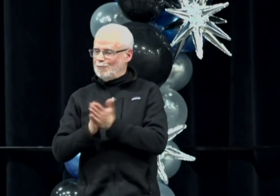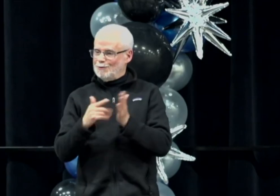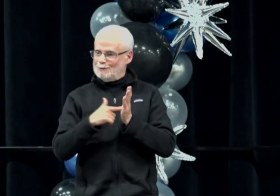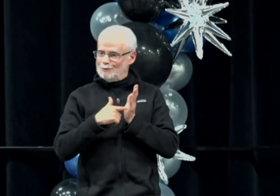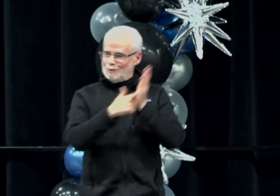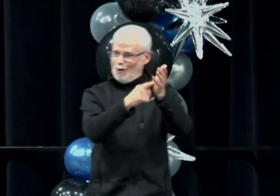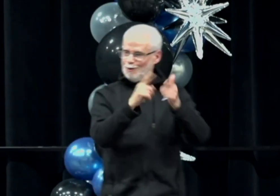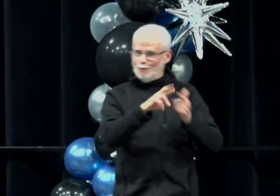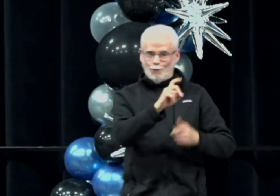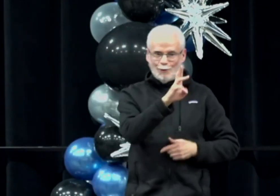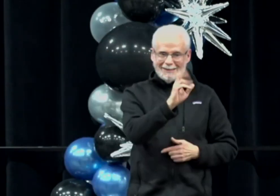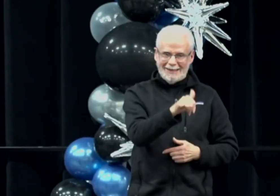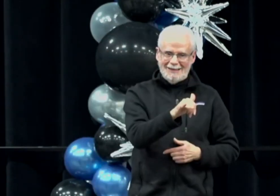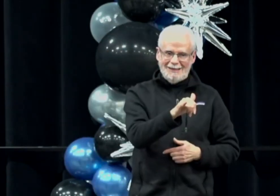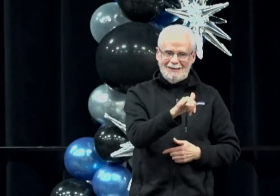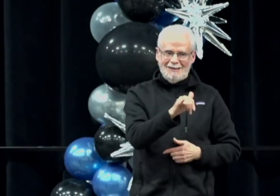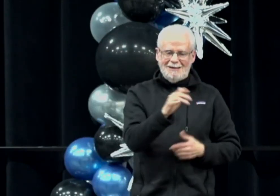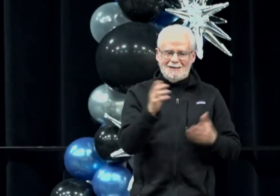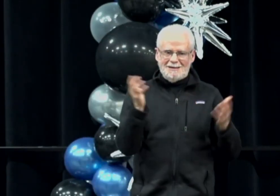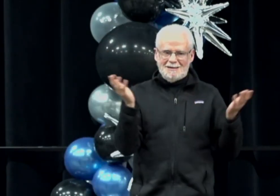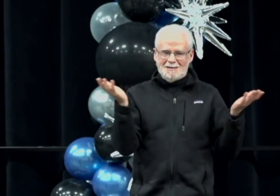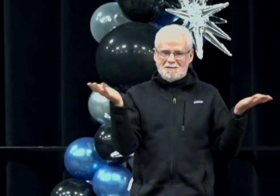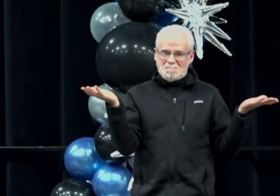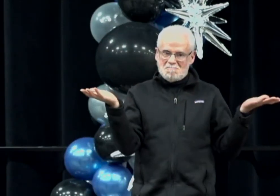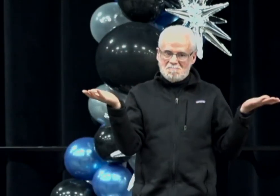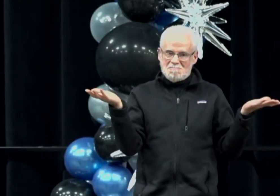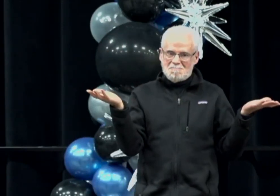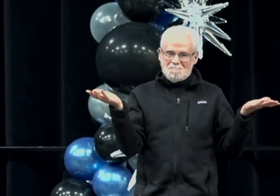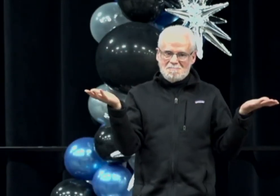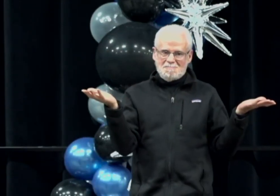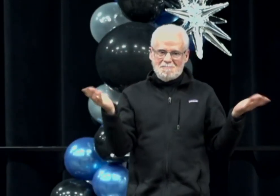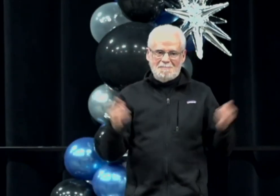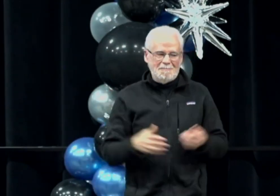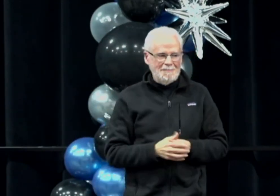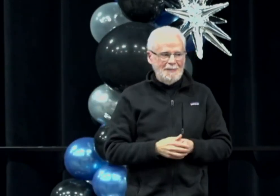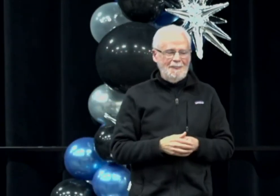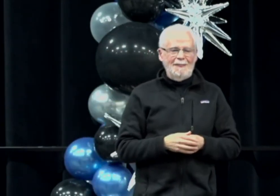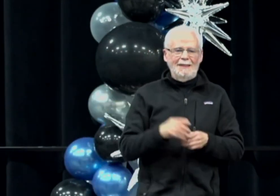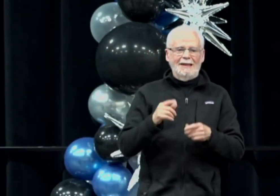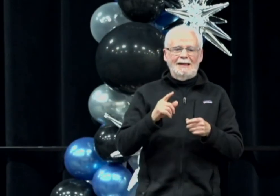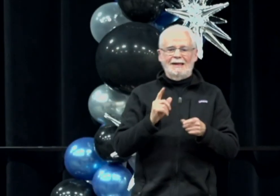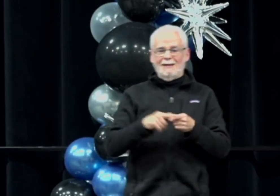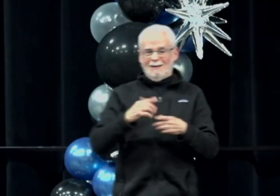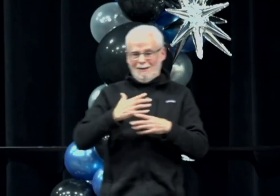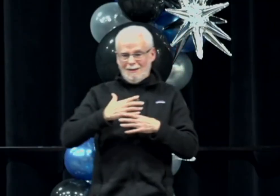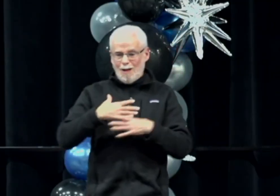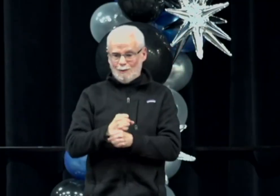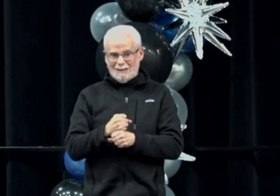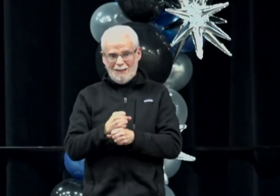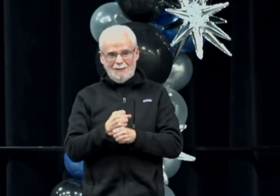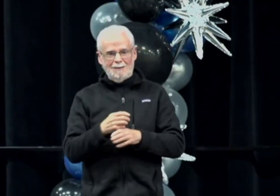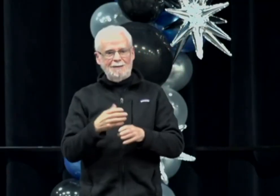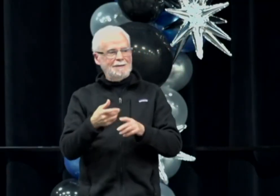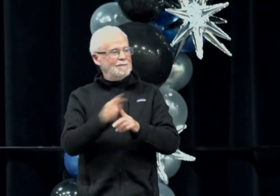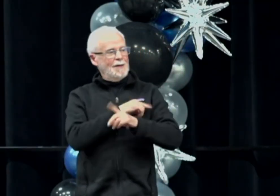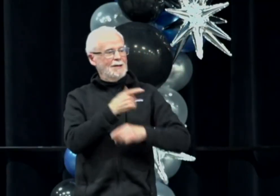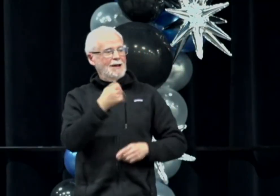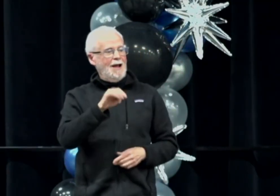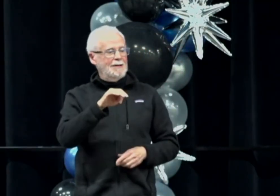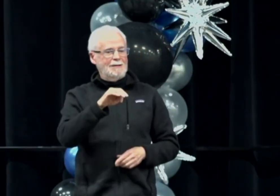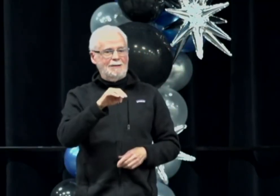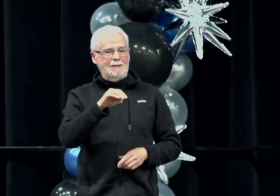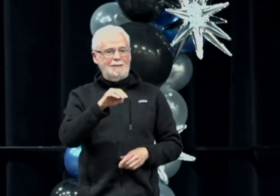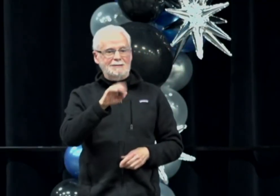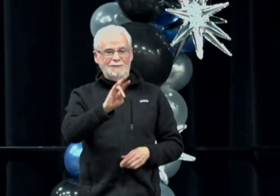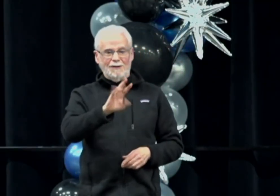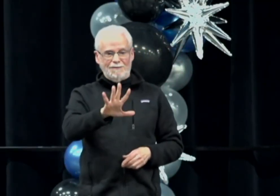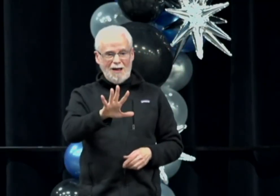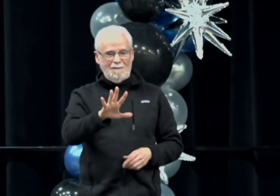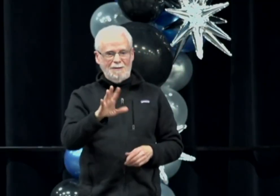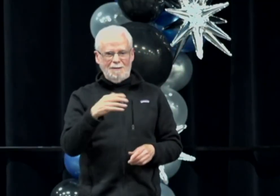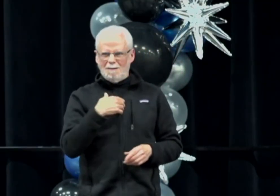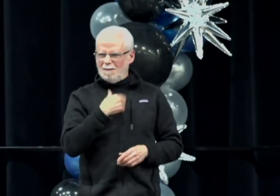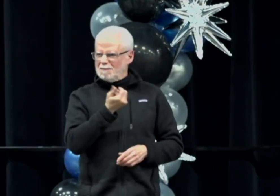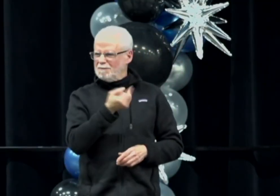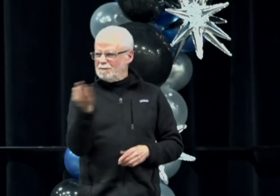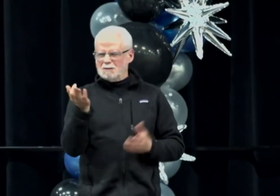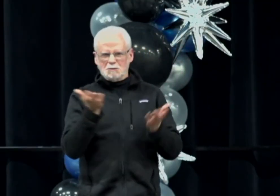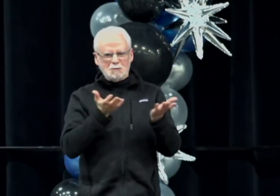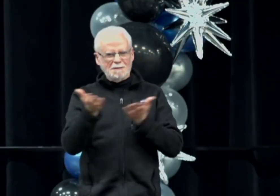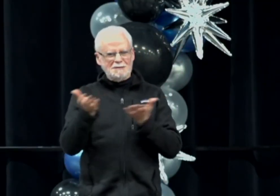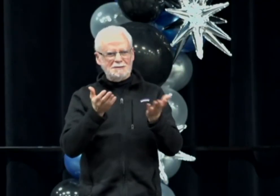for the First Lady Lola Perpich to bring the book to show to Rudy in heaven? Maybe.